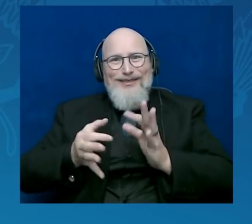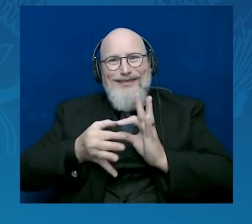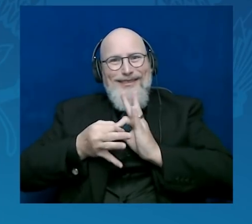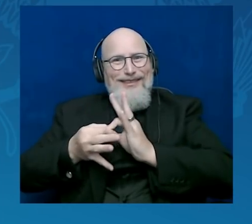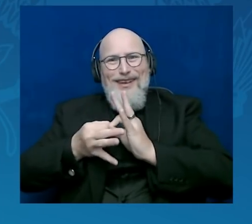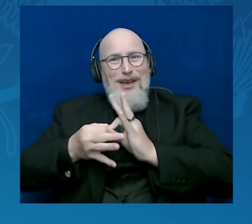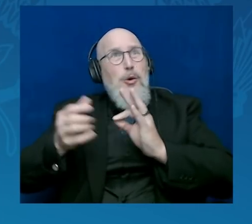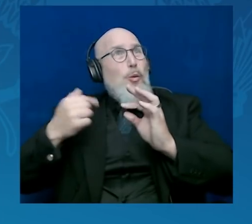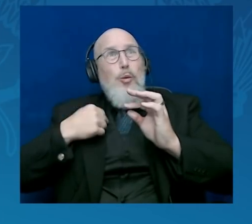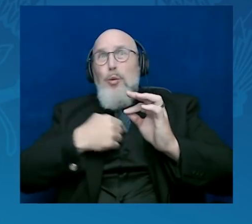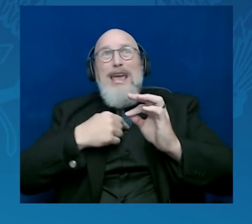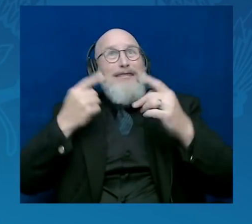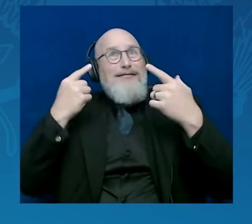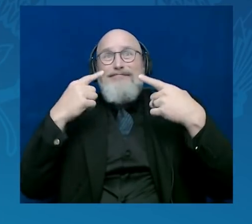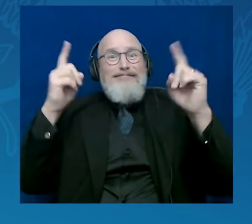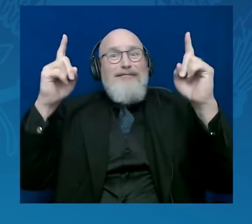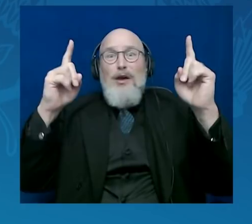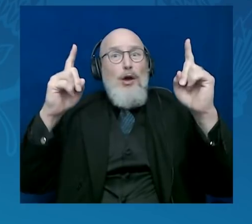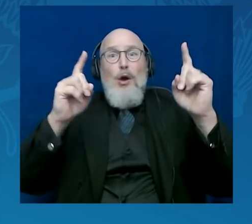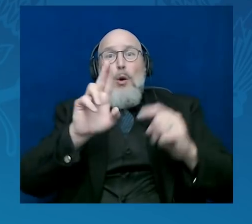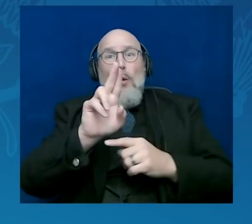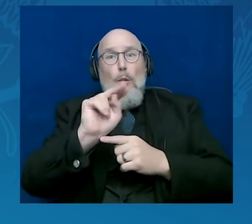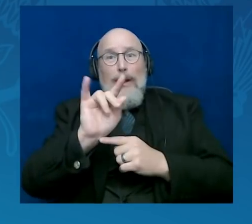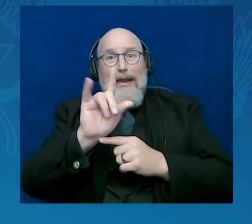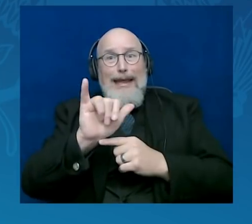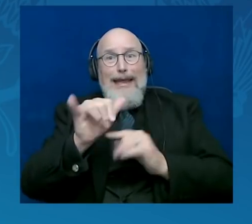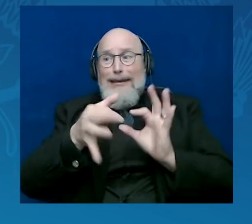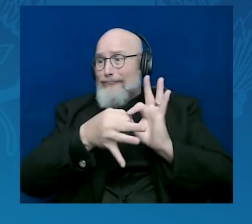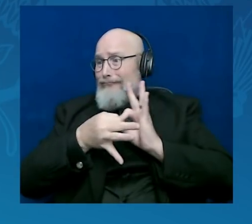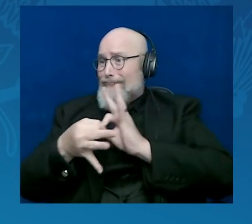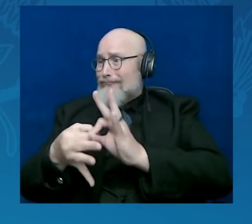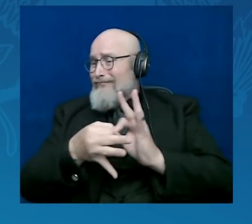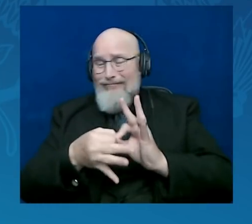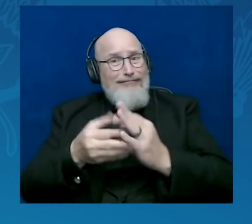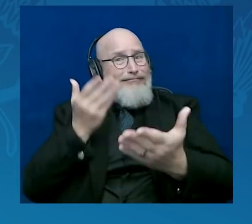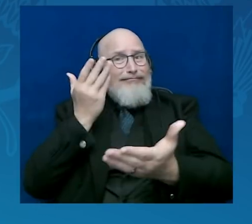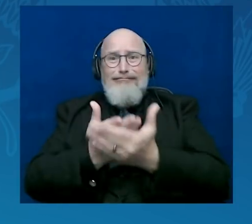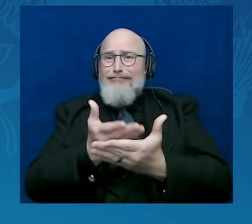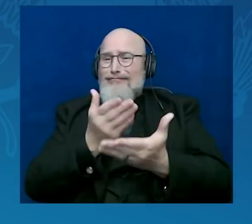It is evident in our shared acknowledgment of the threats,